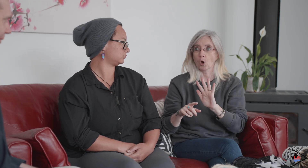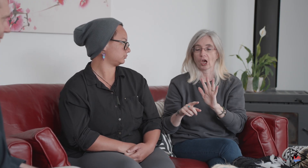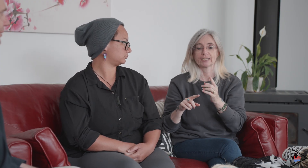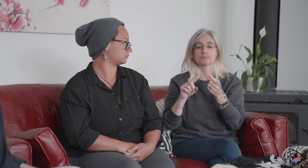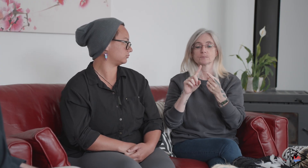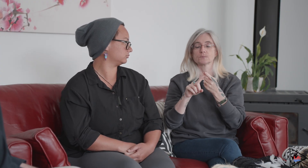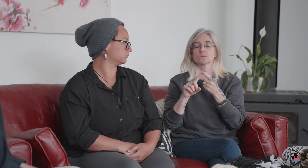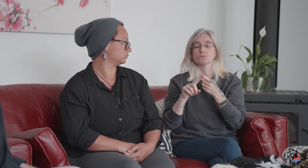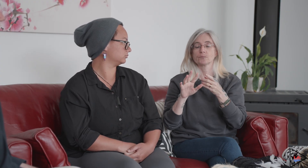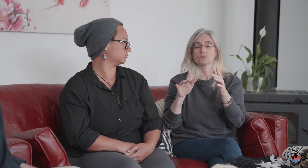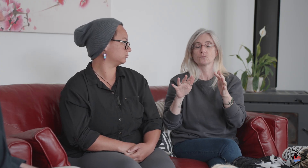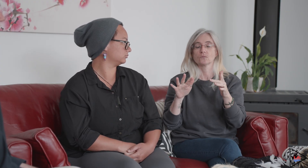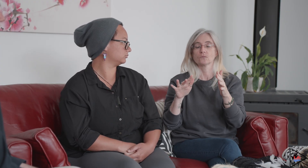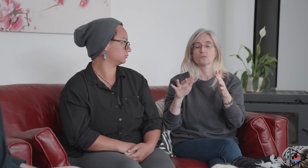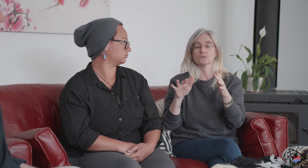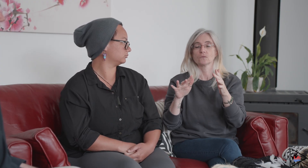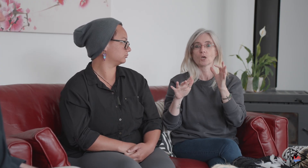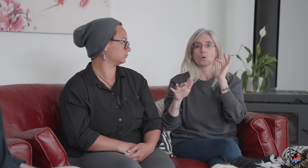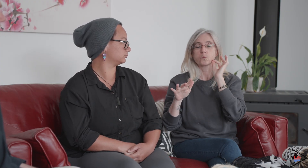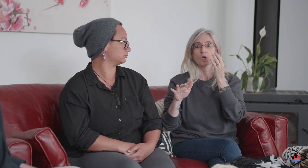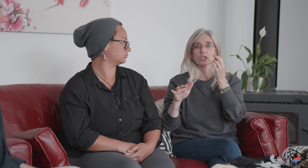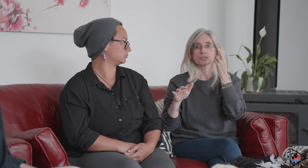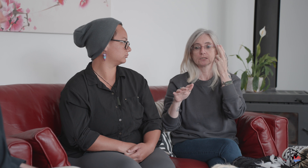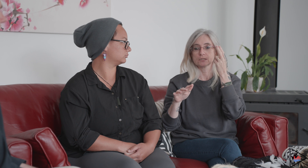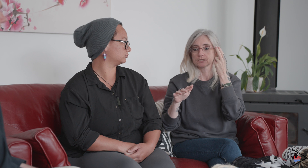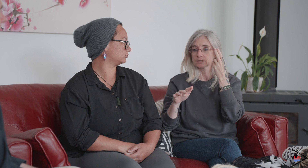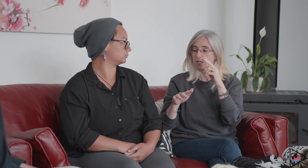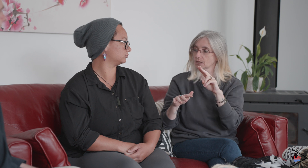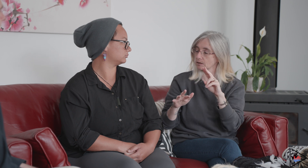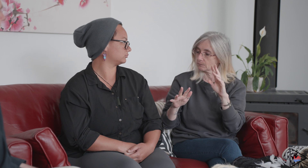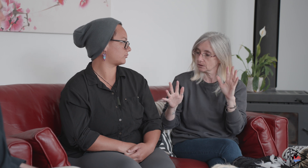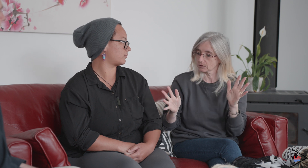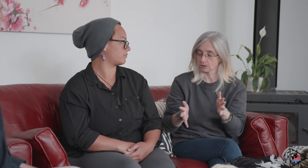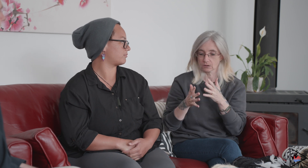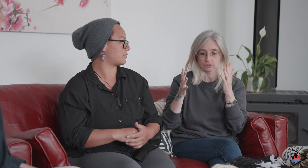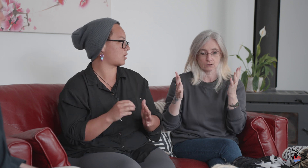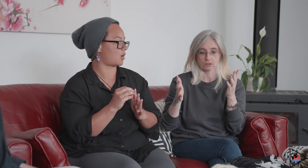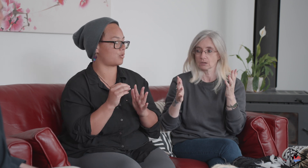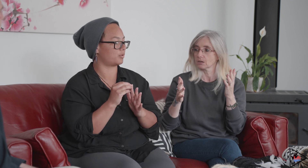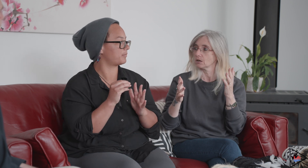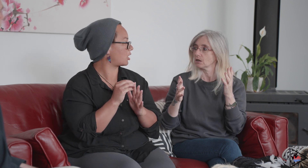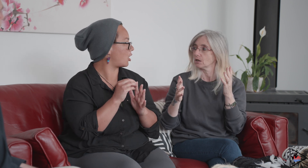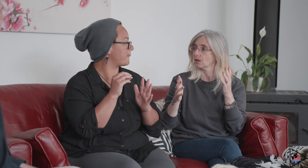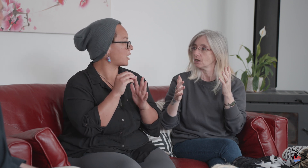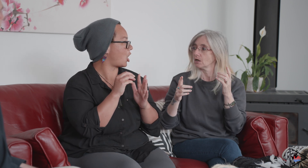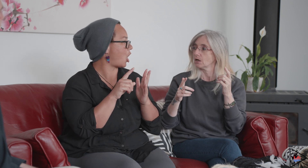think about the colours. So we've used yellow and white. Now what's the name of the white one?